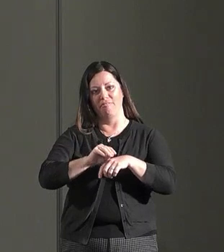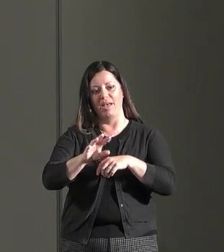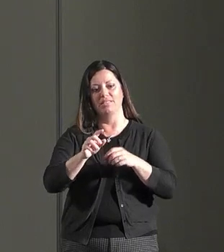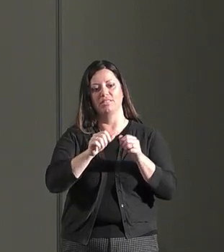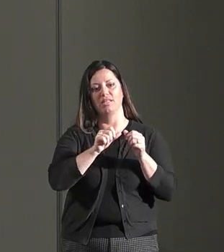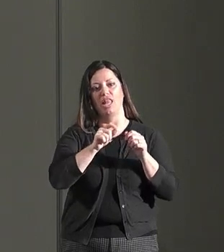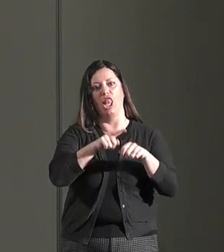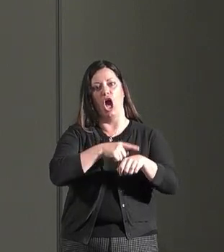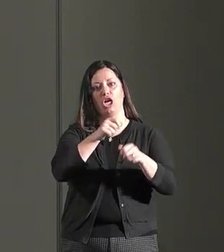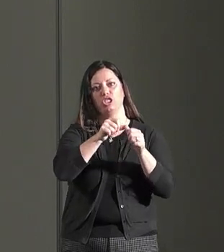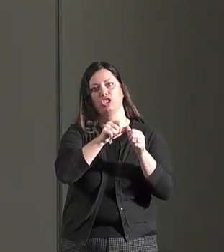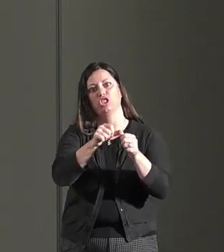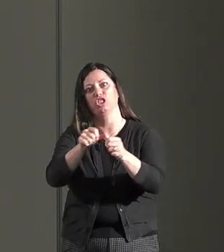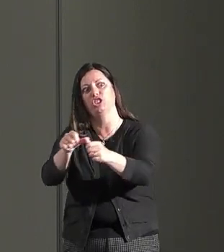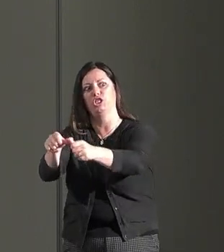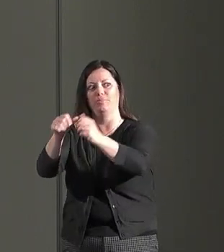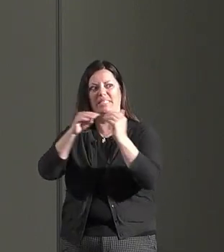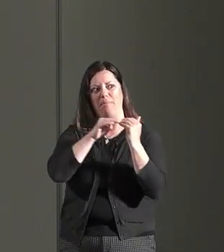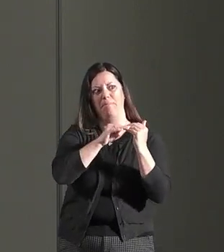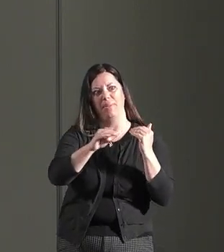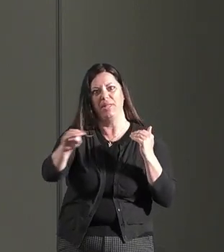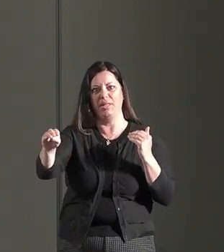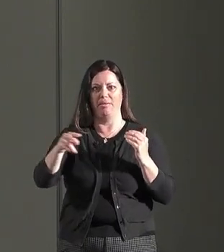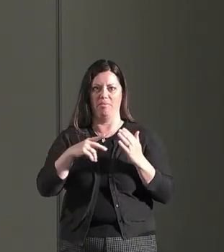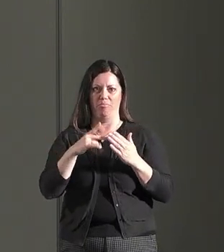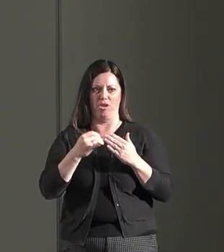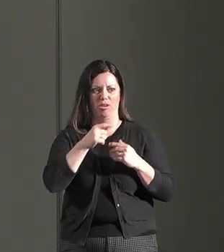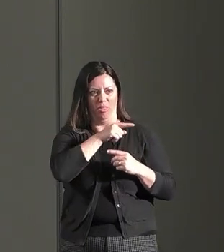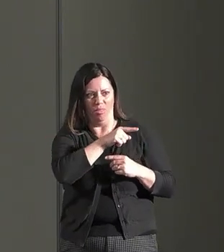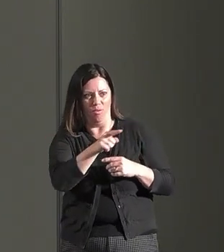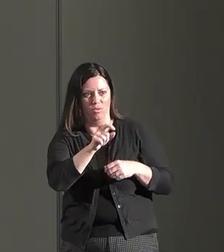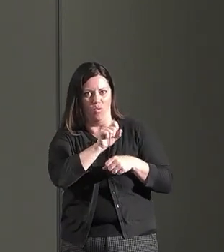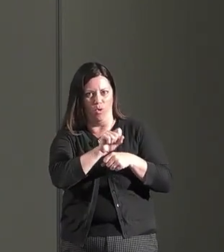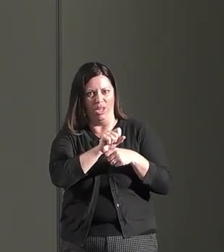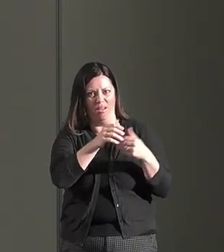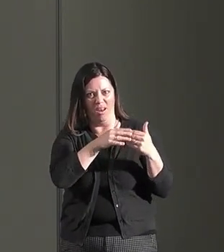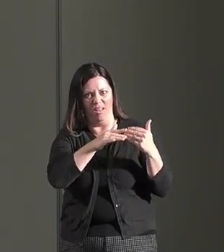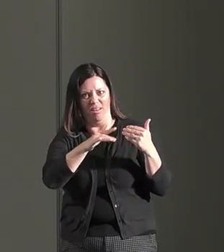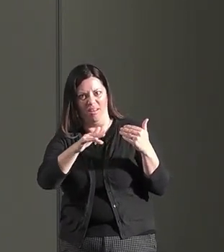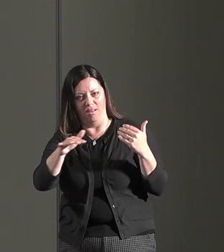the project in terms of the people working on it. The second challenge is technology